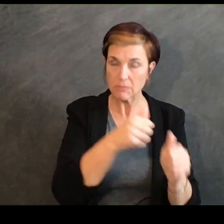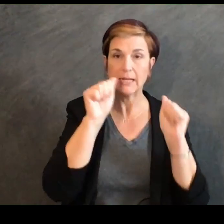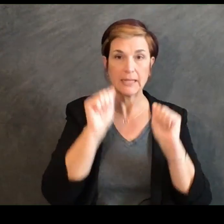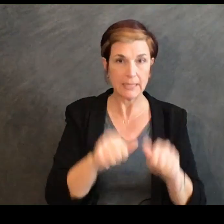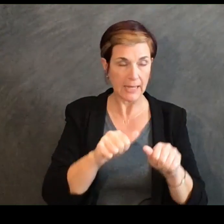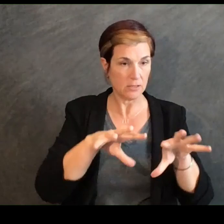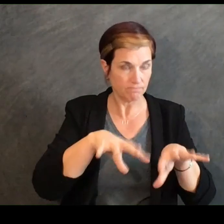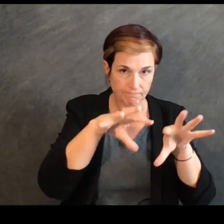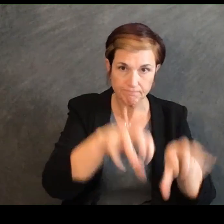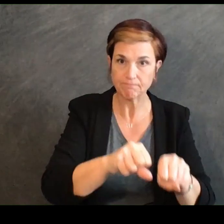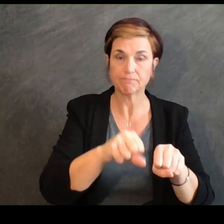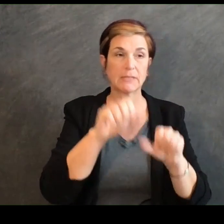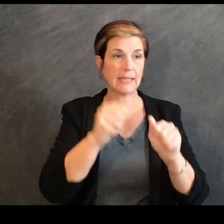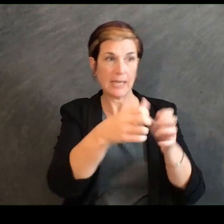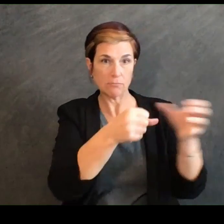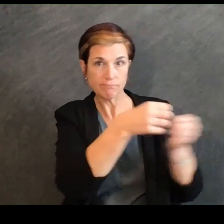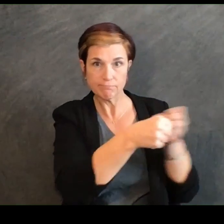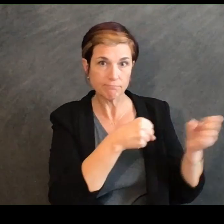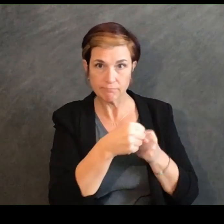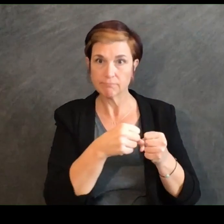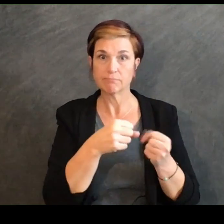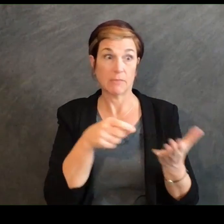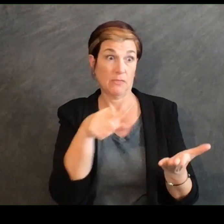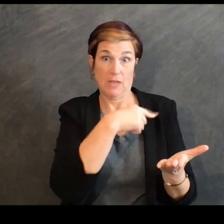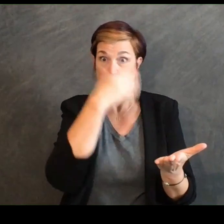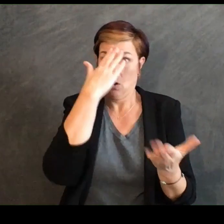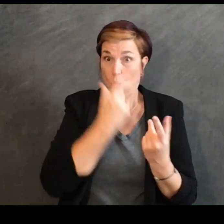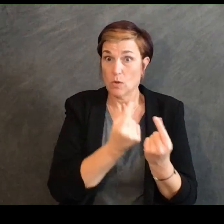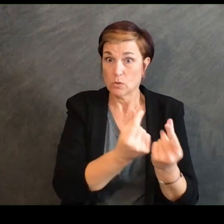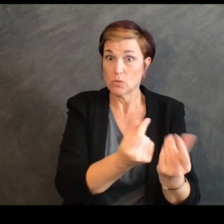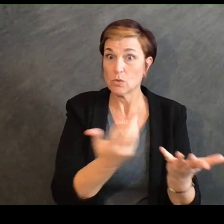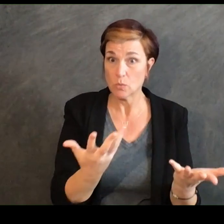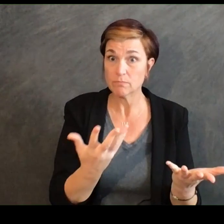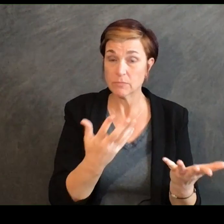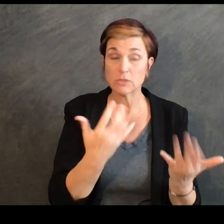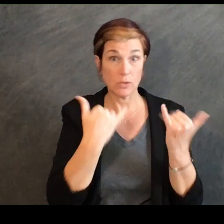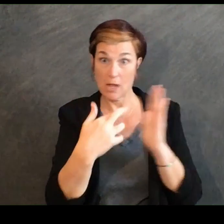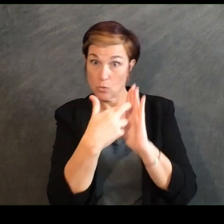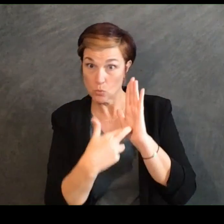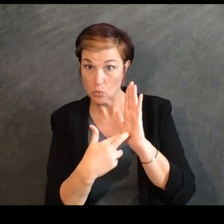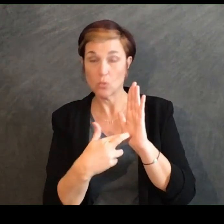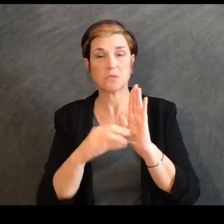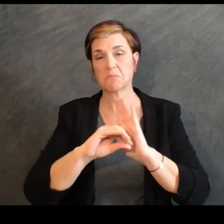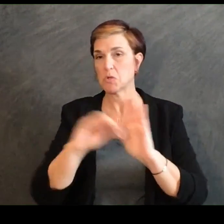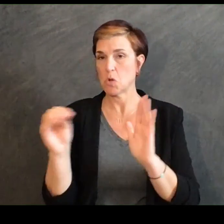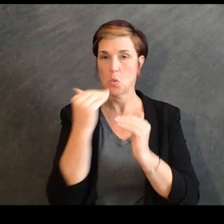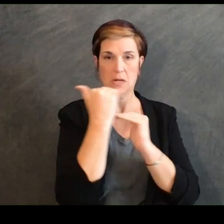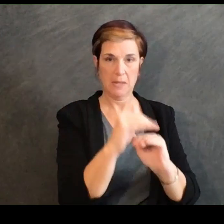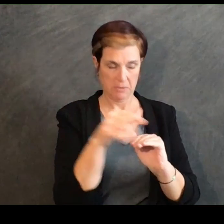to do they know what they have to do now they don't have any problem getting it